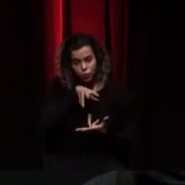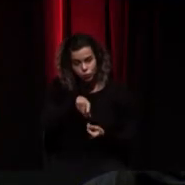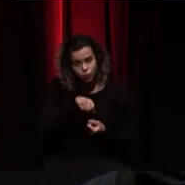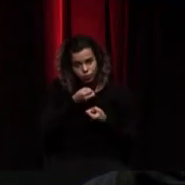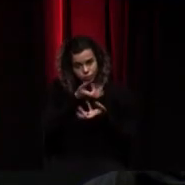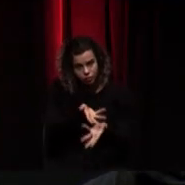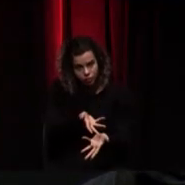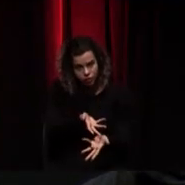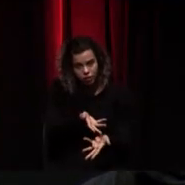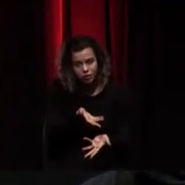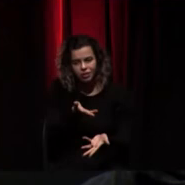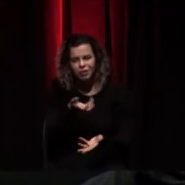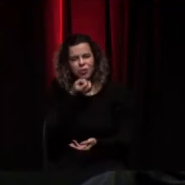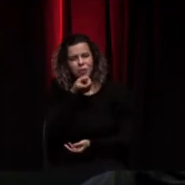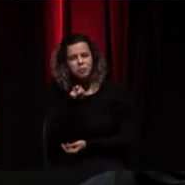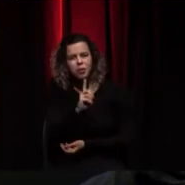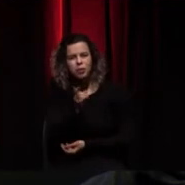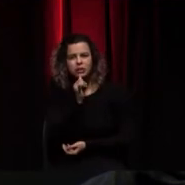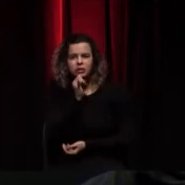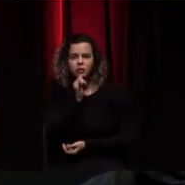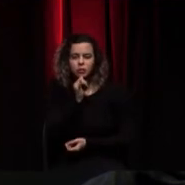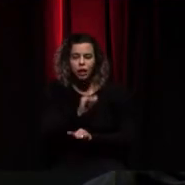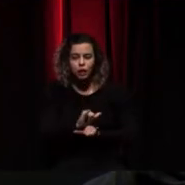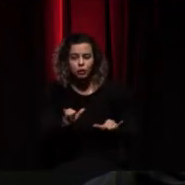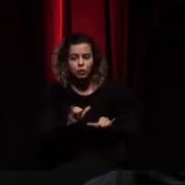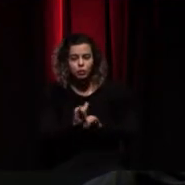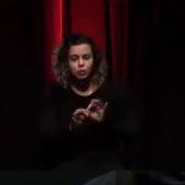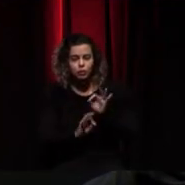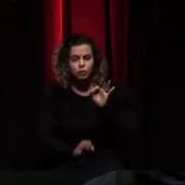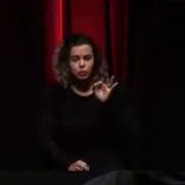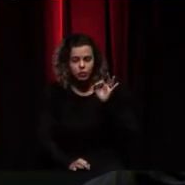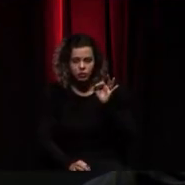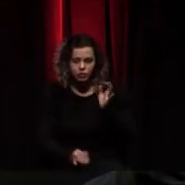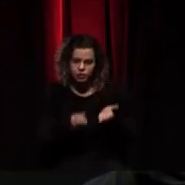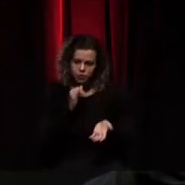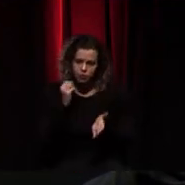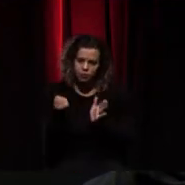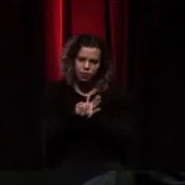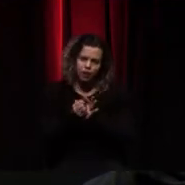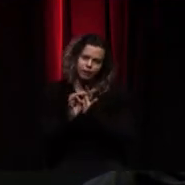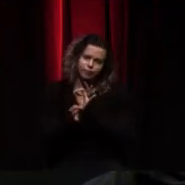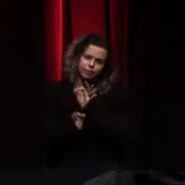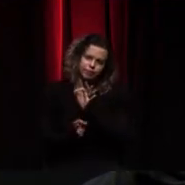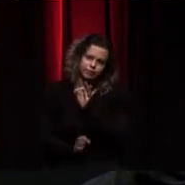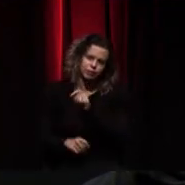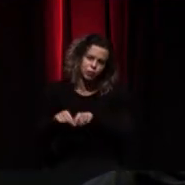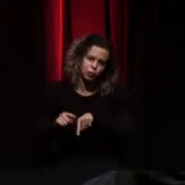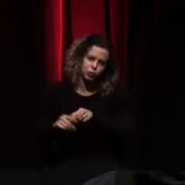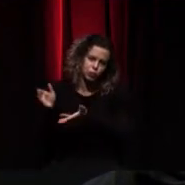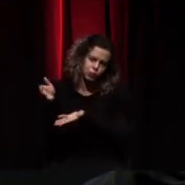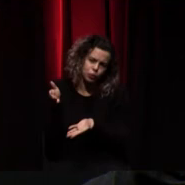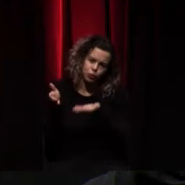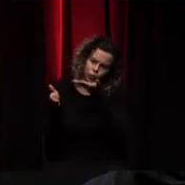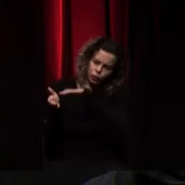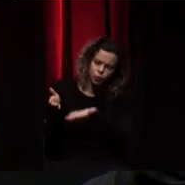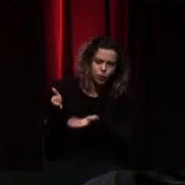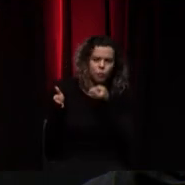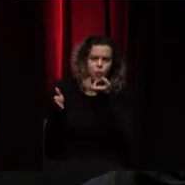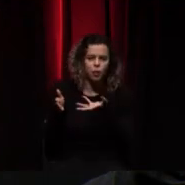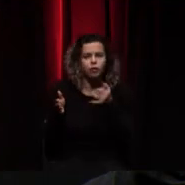It’s not good to produce a long advert. It’s not good for a brand to go on and on about its product and keep on saying how good it is to fly Gol.